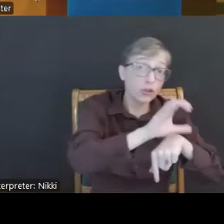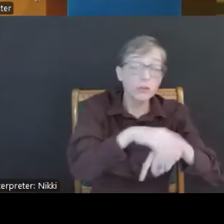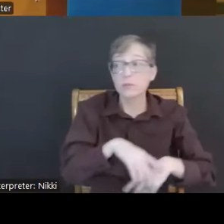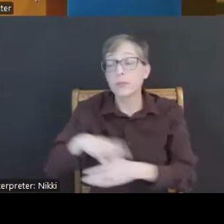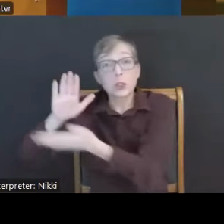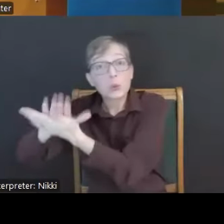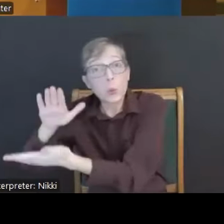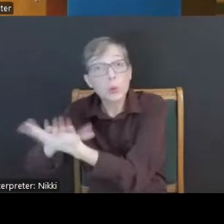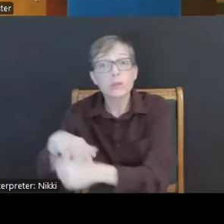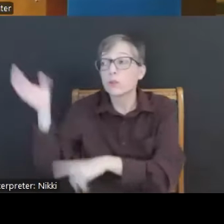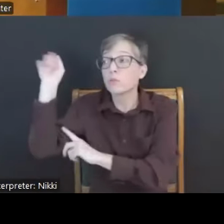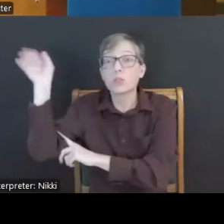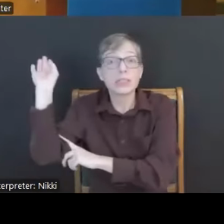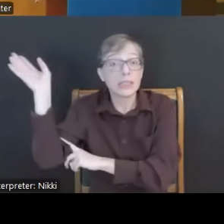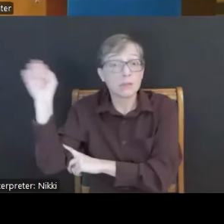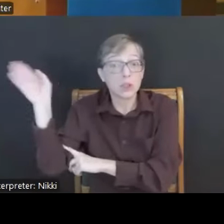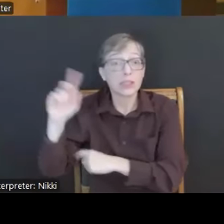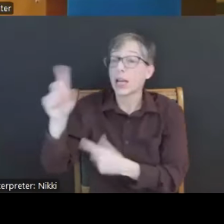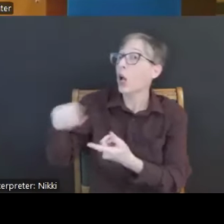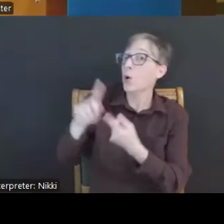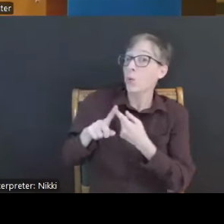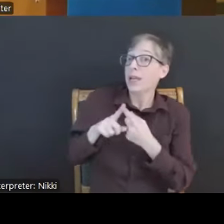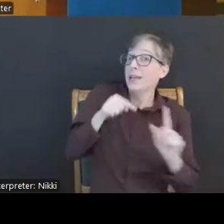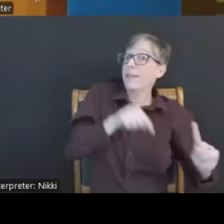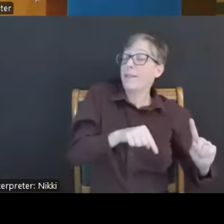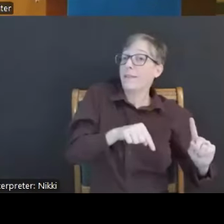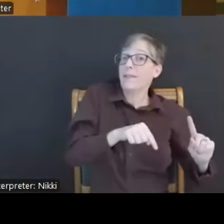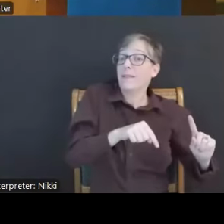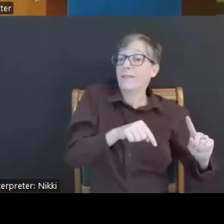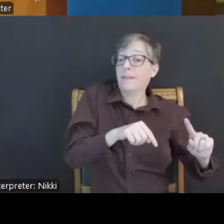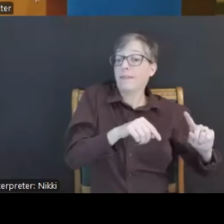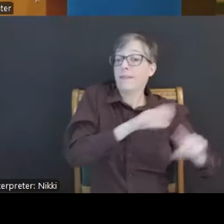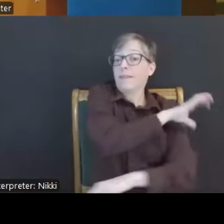they have they invite a parent I think it's so important to have a parent at every meeting that